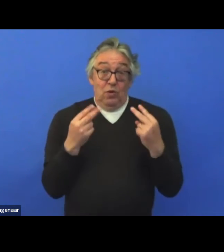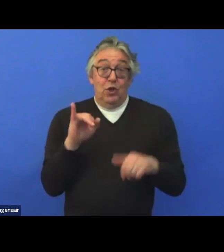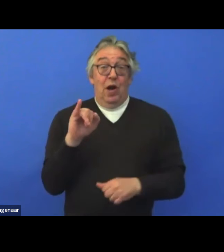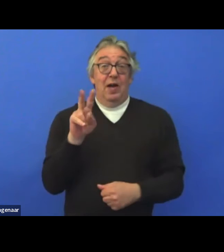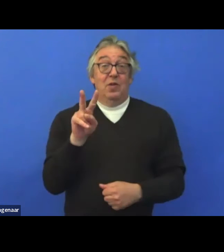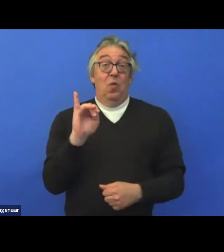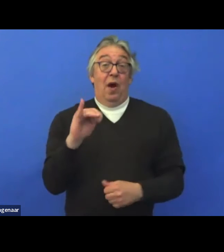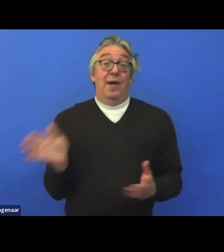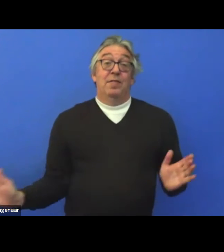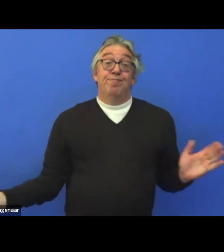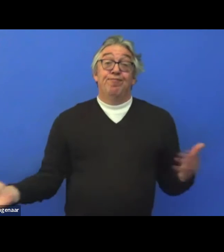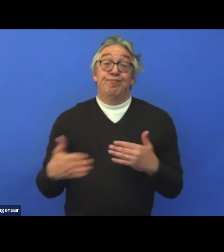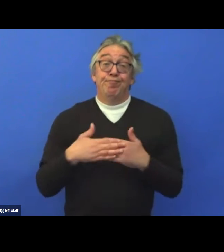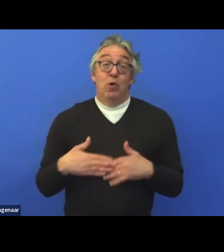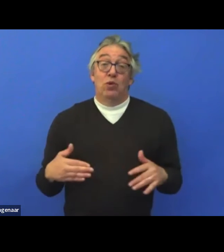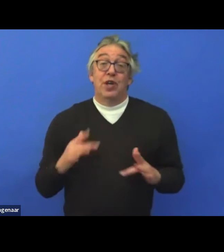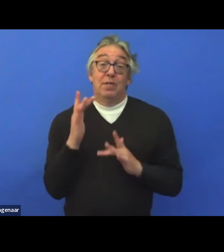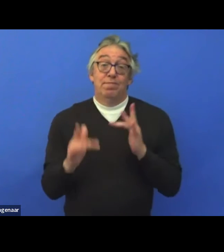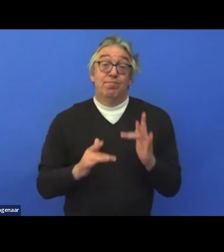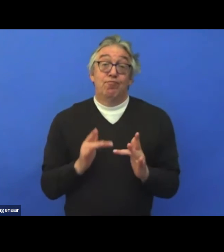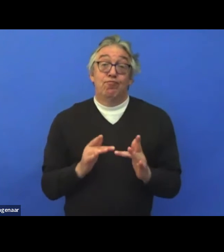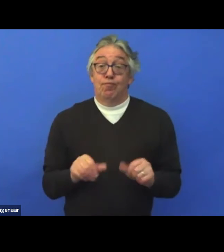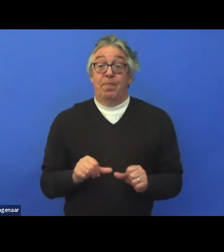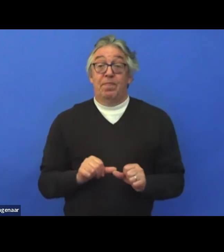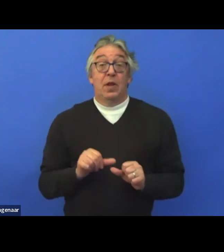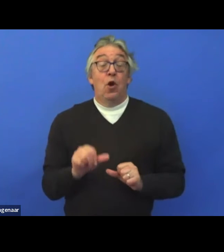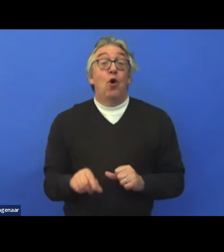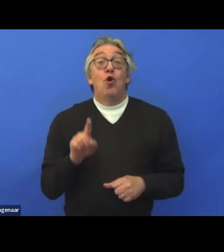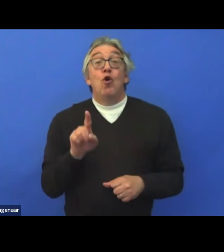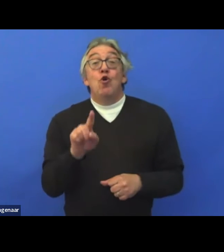In the next 15-20 minutes we are going to take a look back